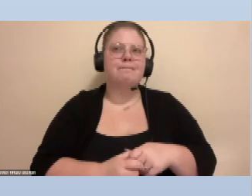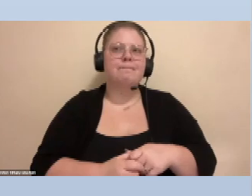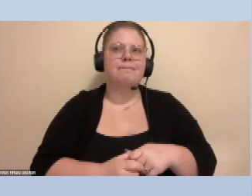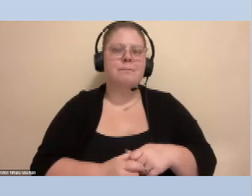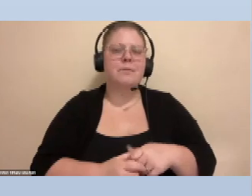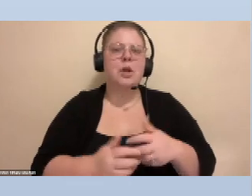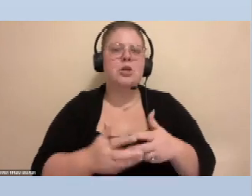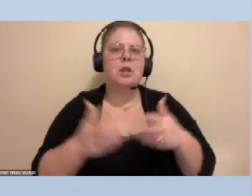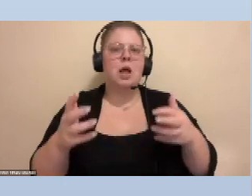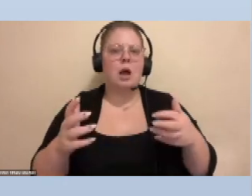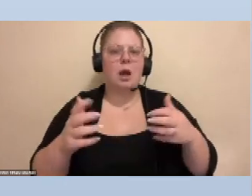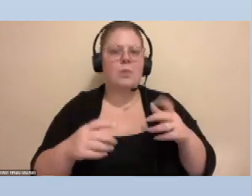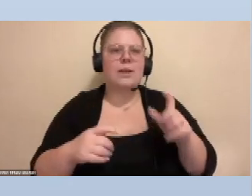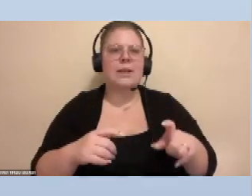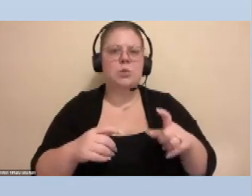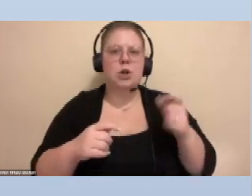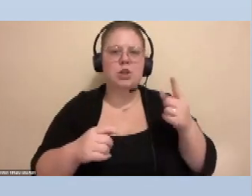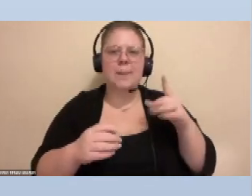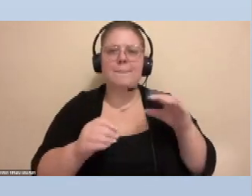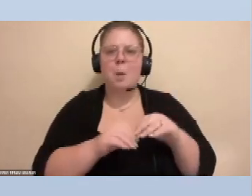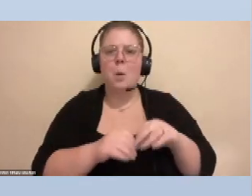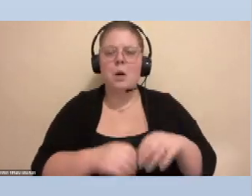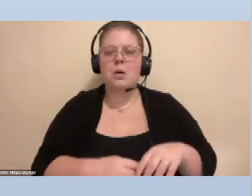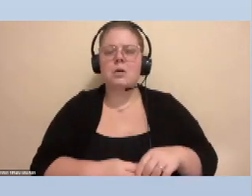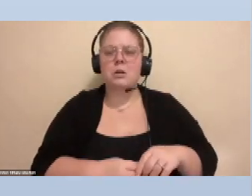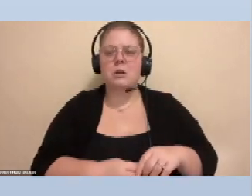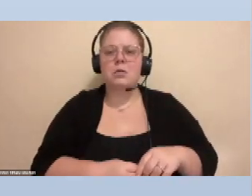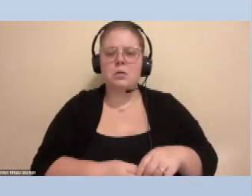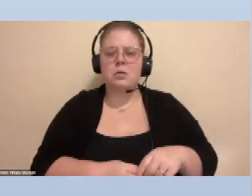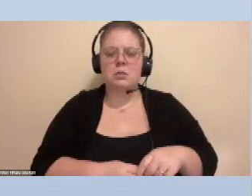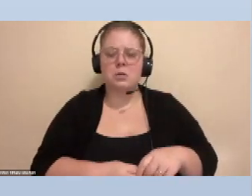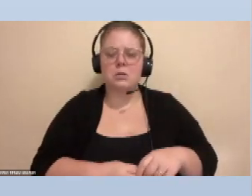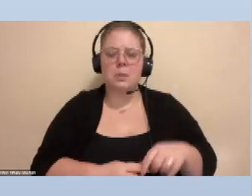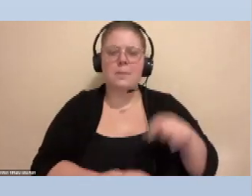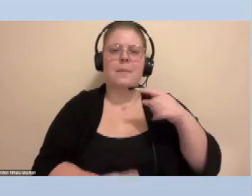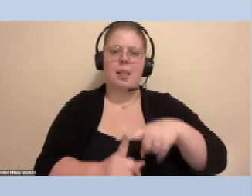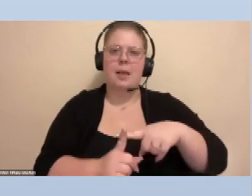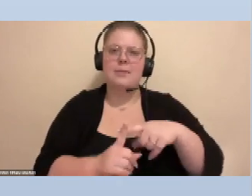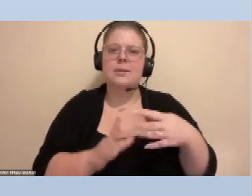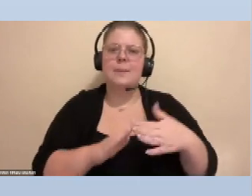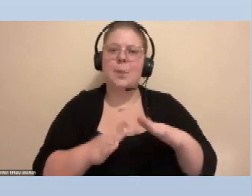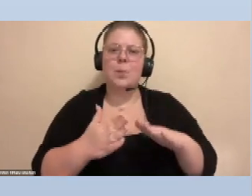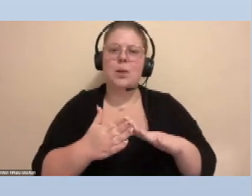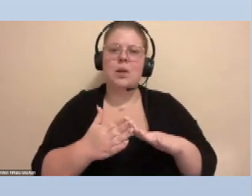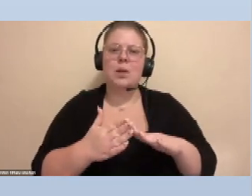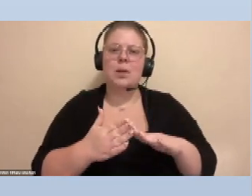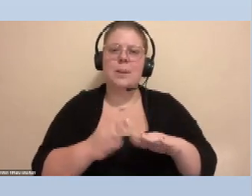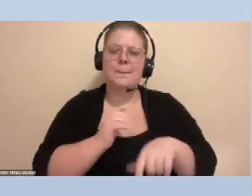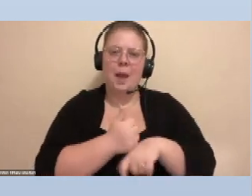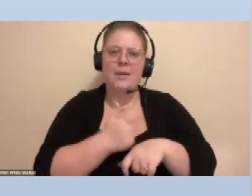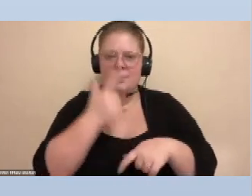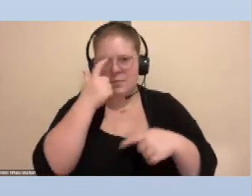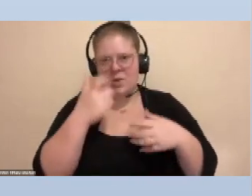more and delivering community based mental health treatment.